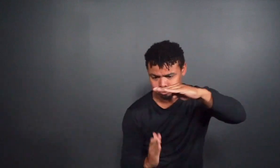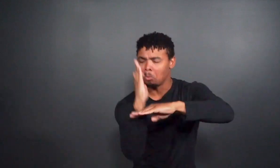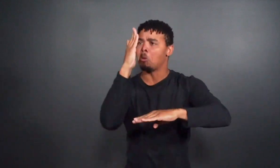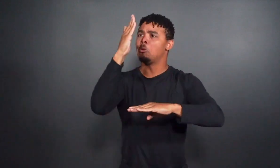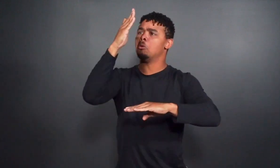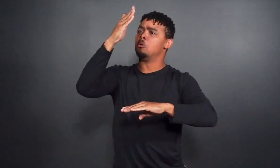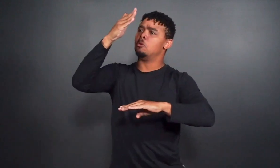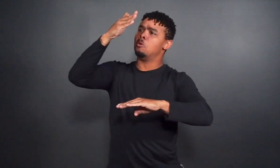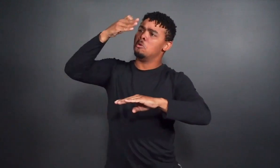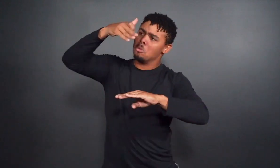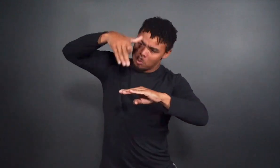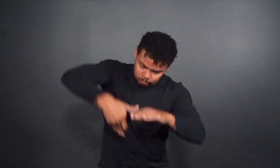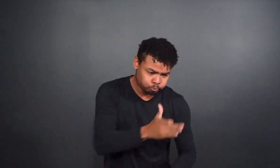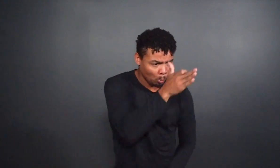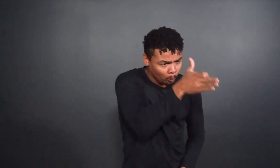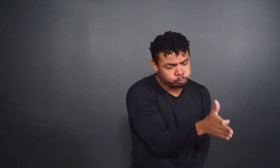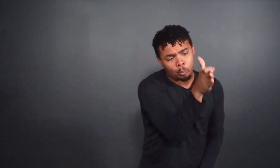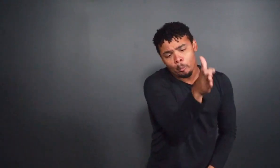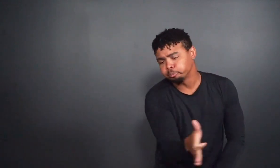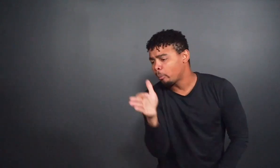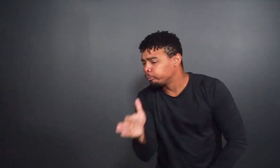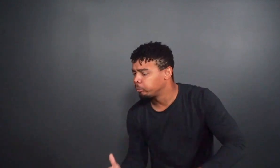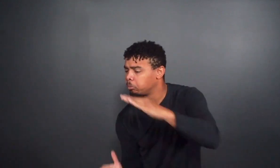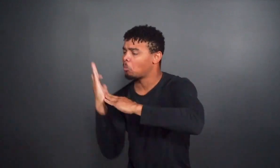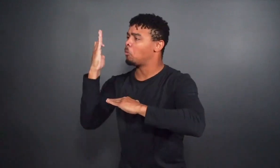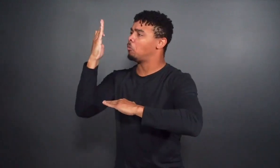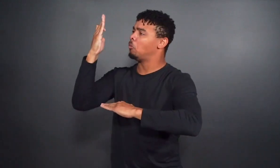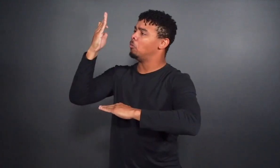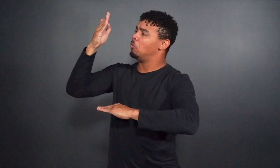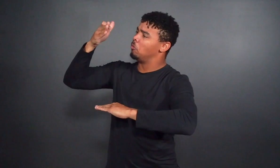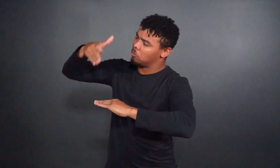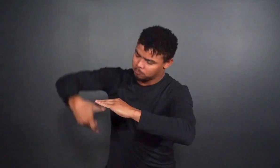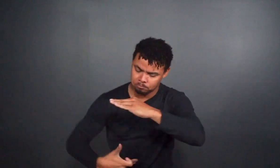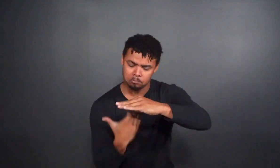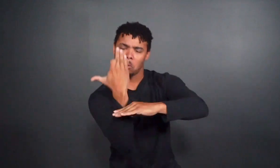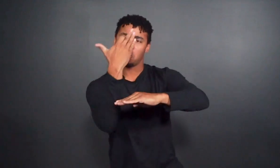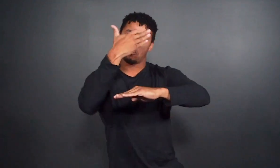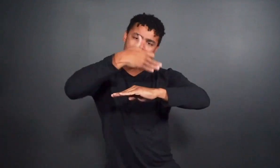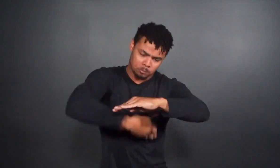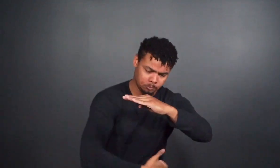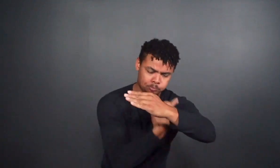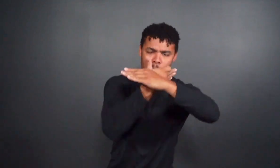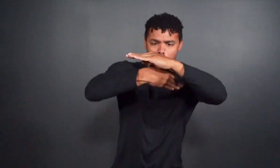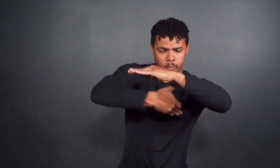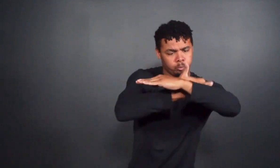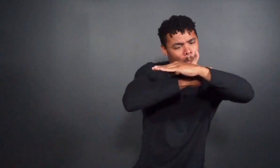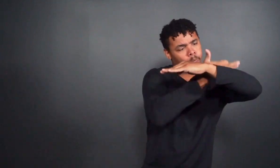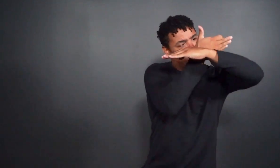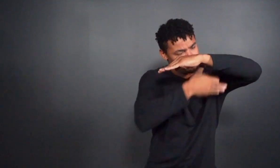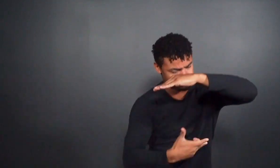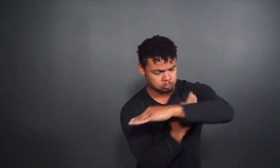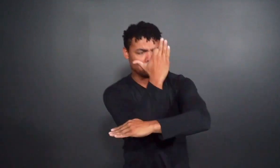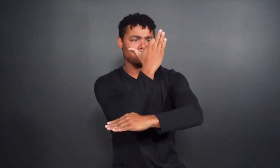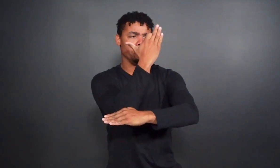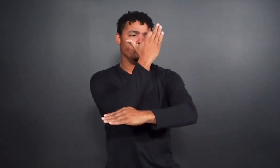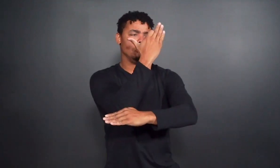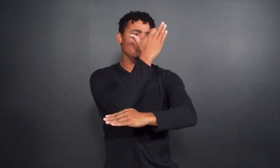dolphin swimming and leaping through the water.